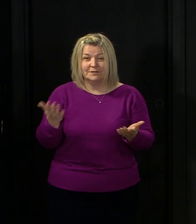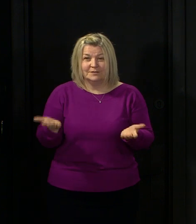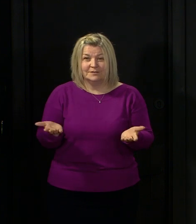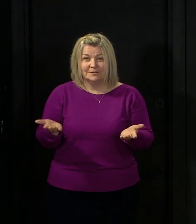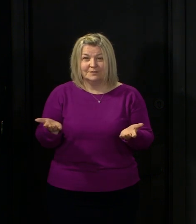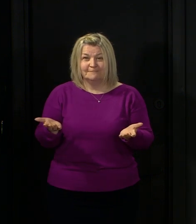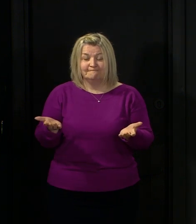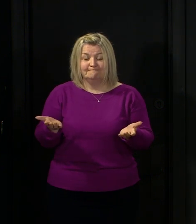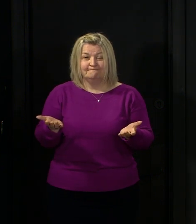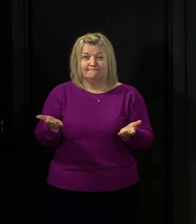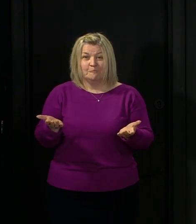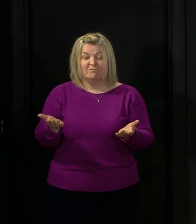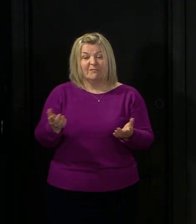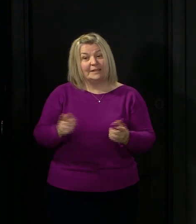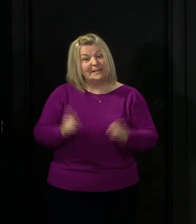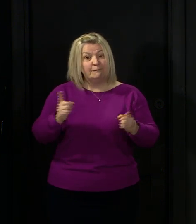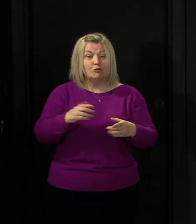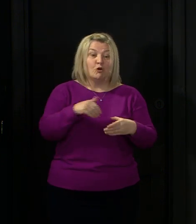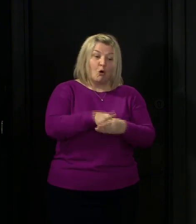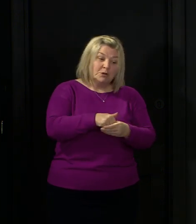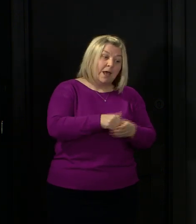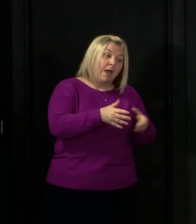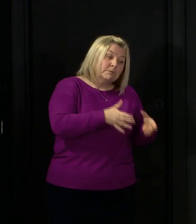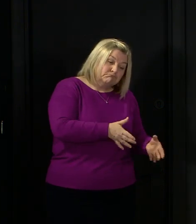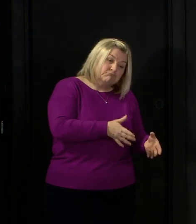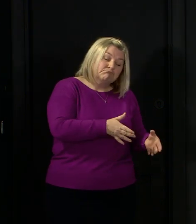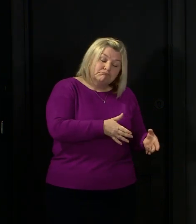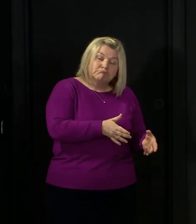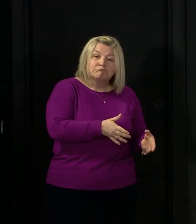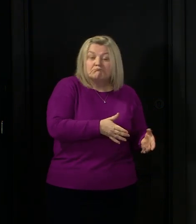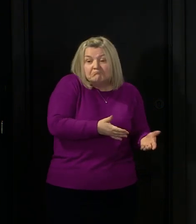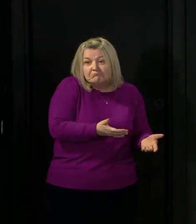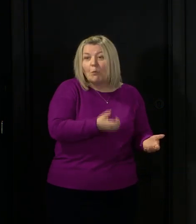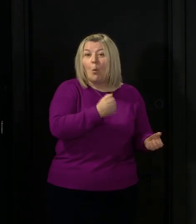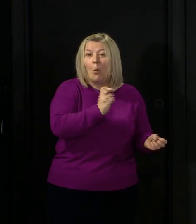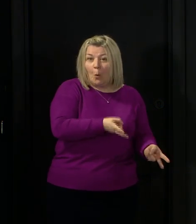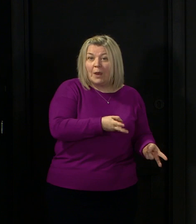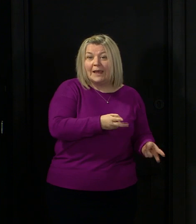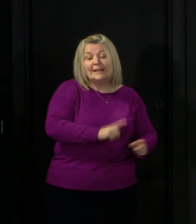In a different context in slower times it wouldn't have been perhaps the same consideration